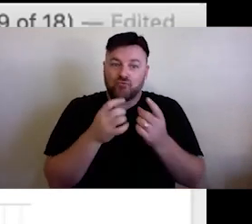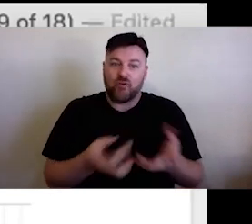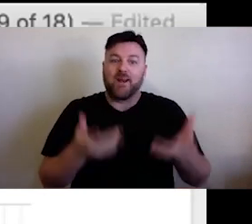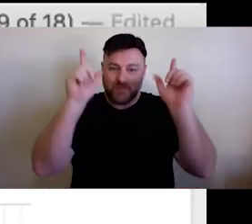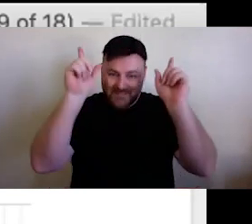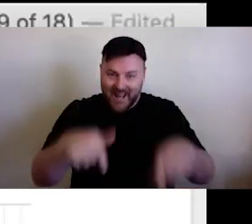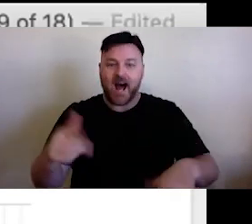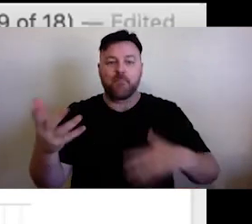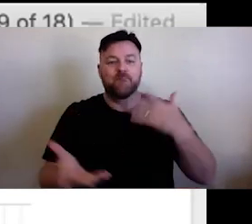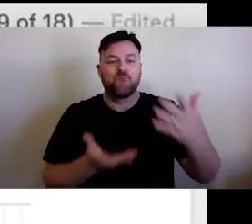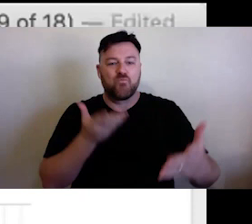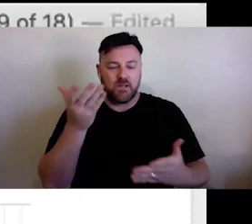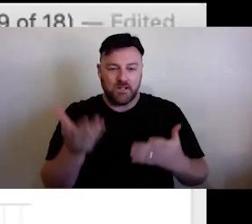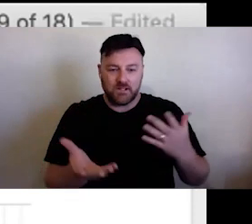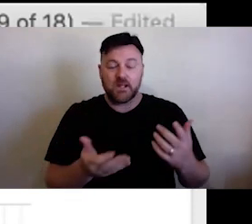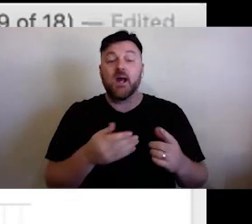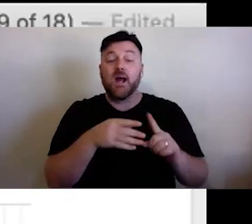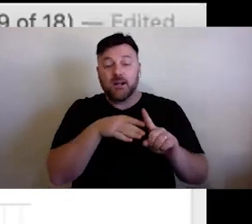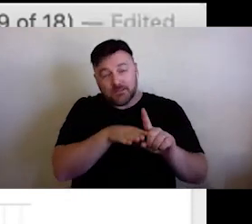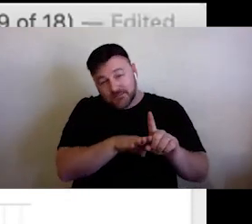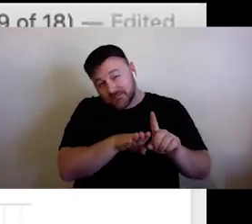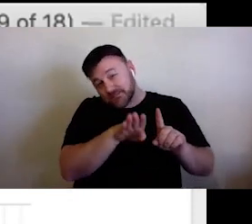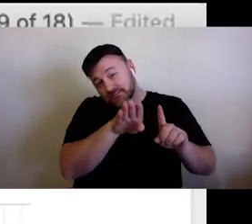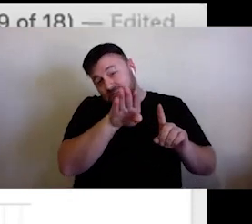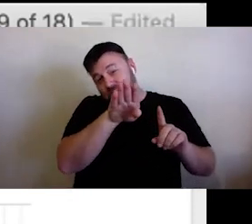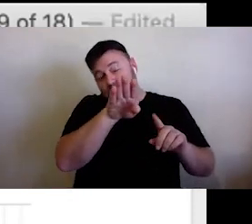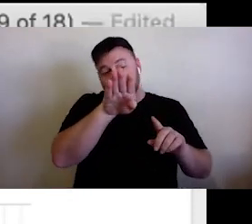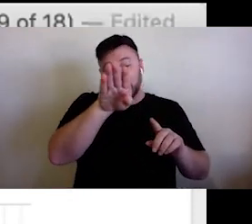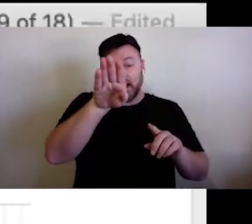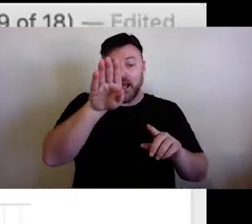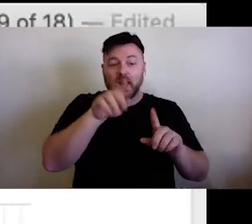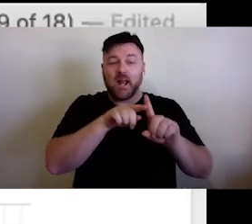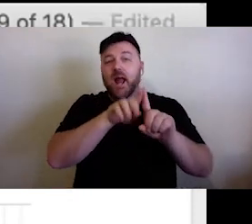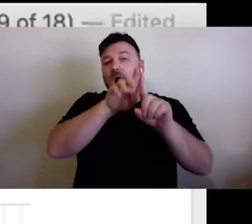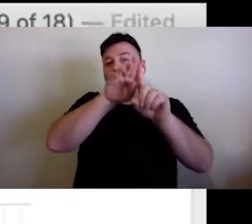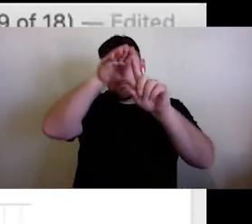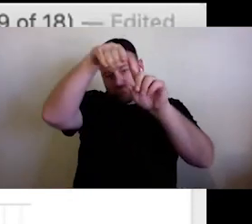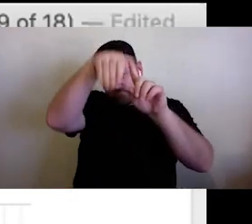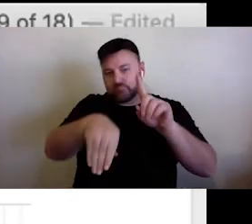see the line start to peak and then plateau - at 216,000. It stays